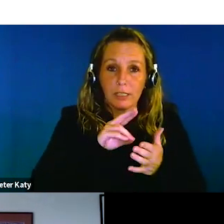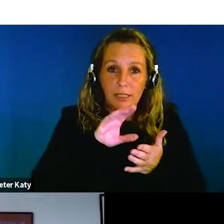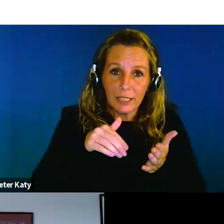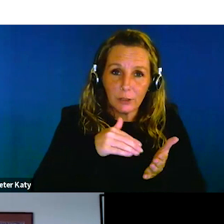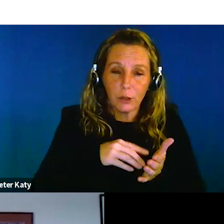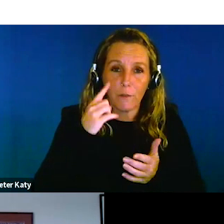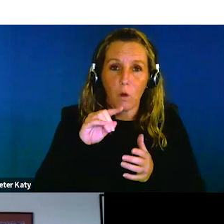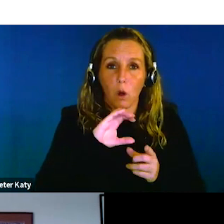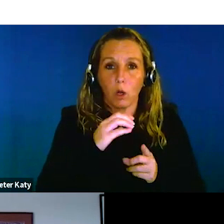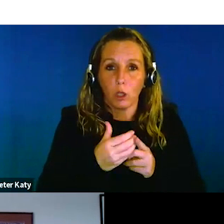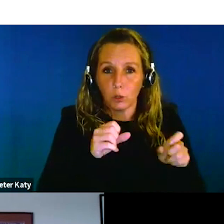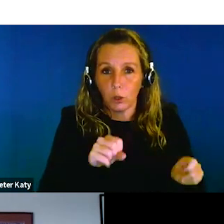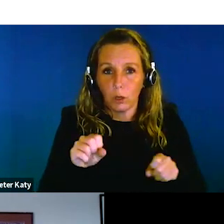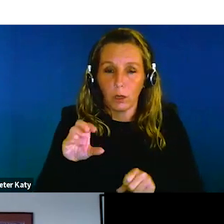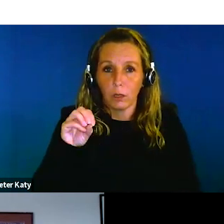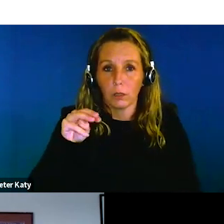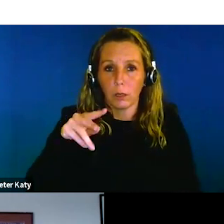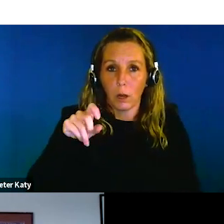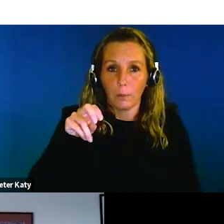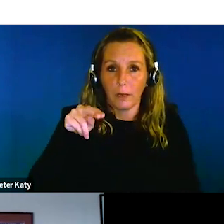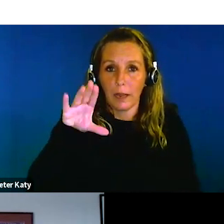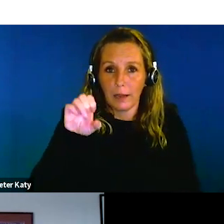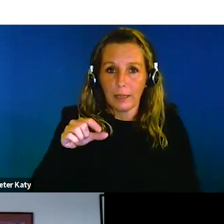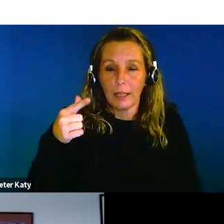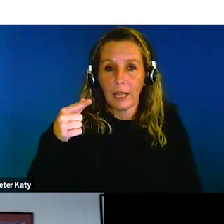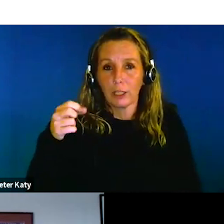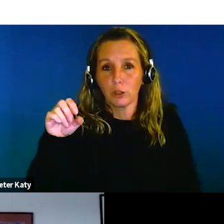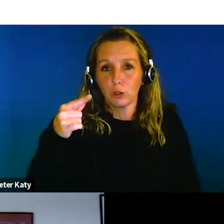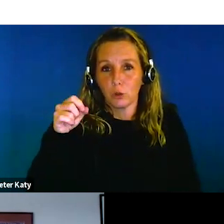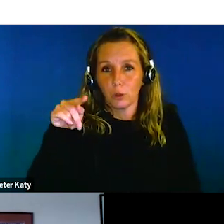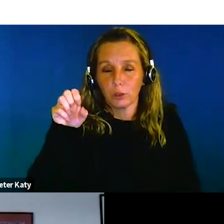at Georgetown University's Center for Child and Human Development.